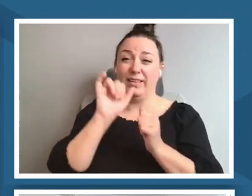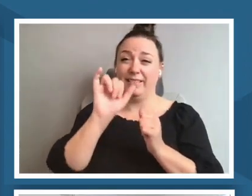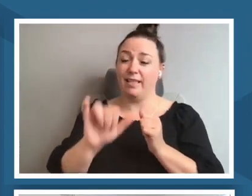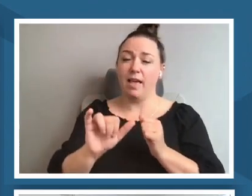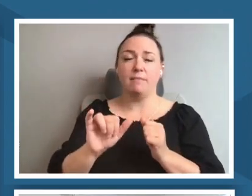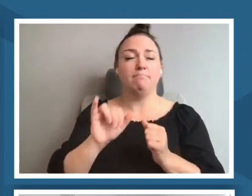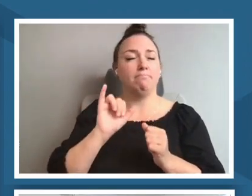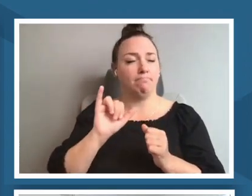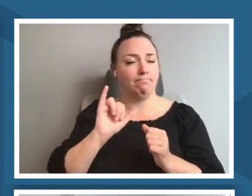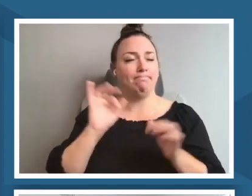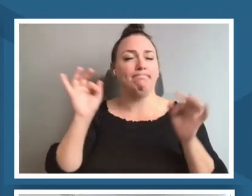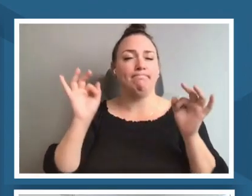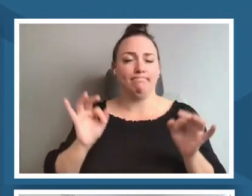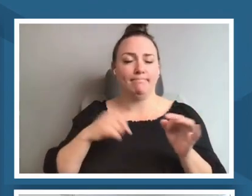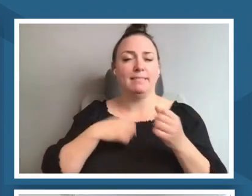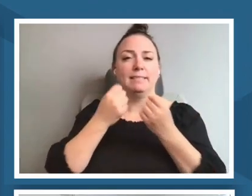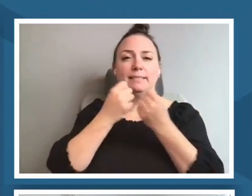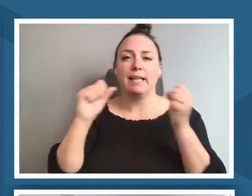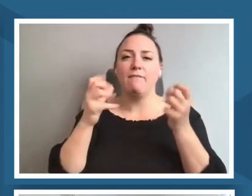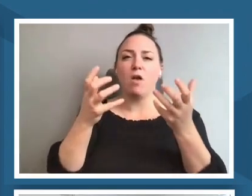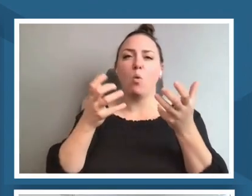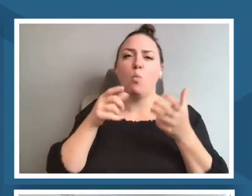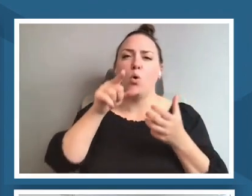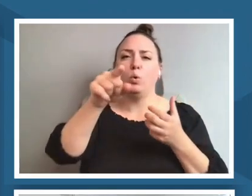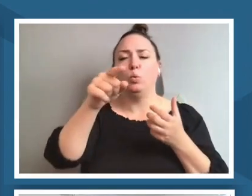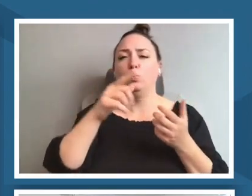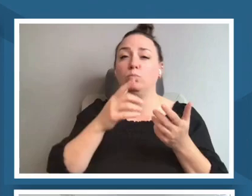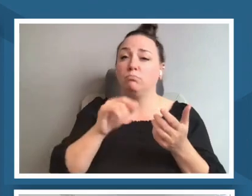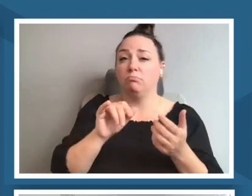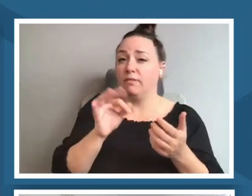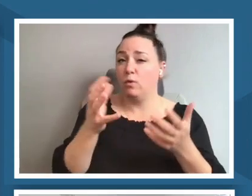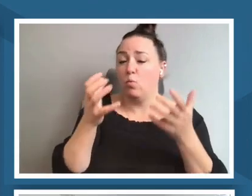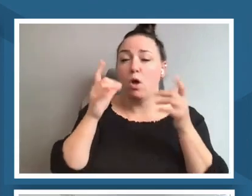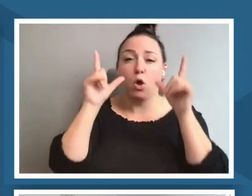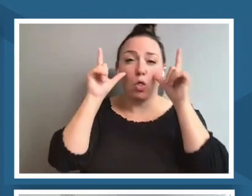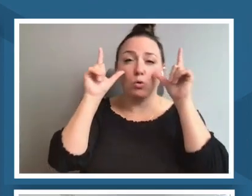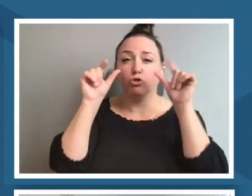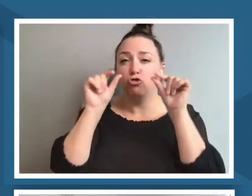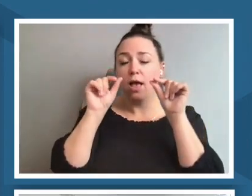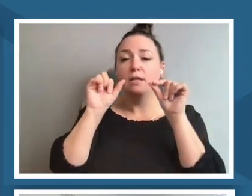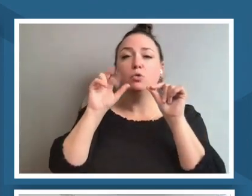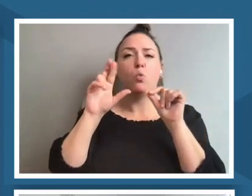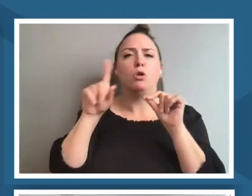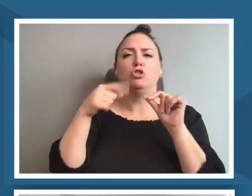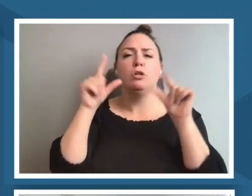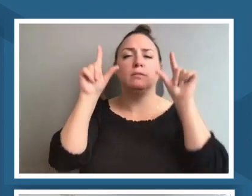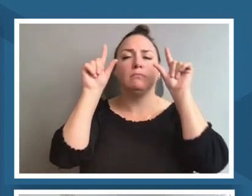close your eyes